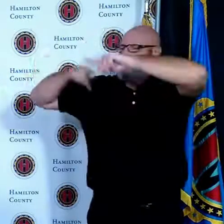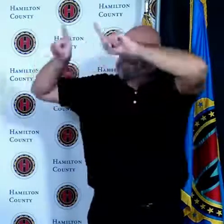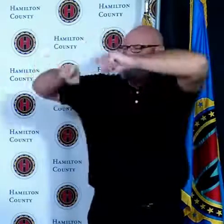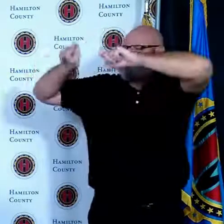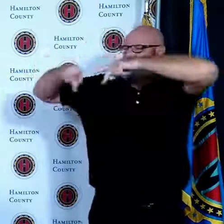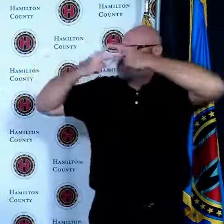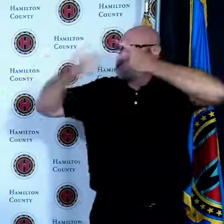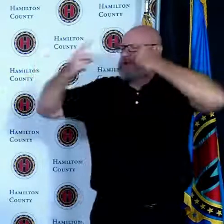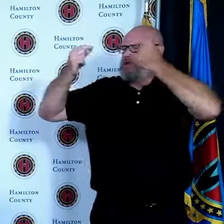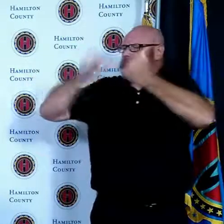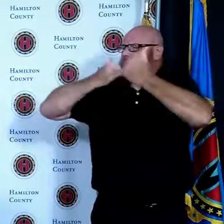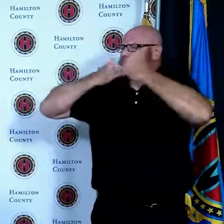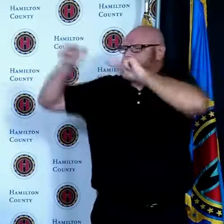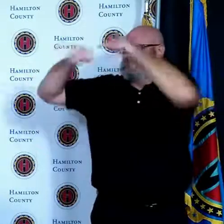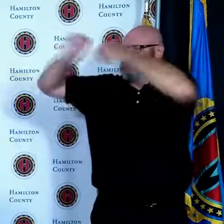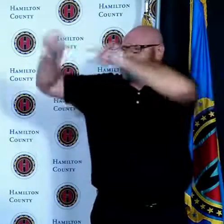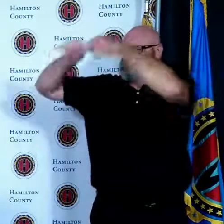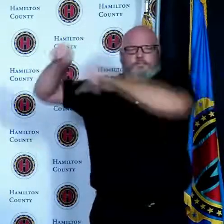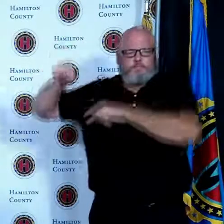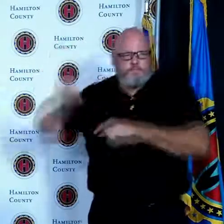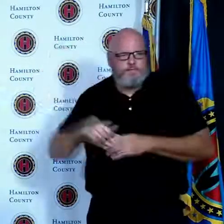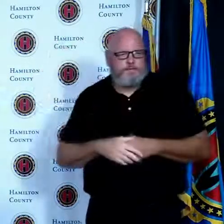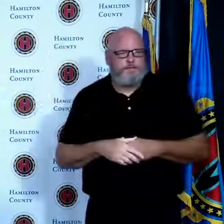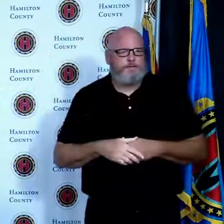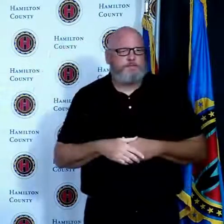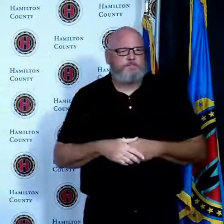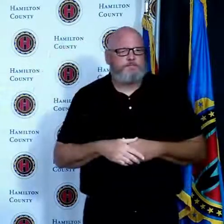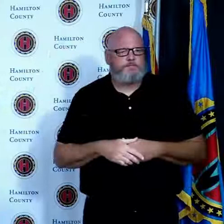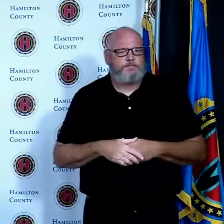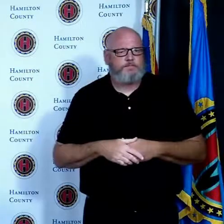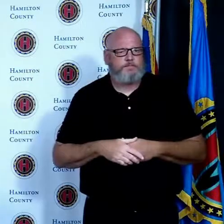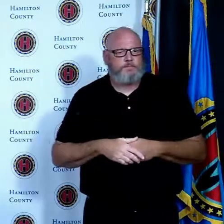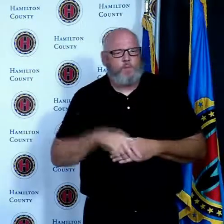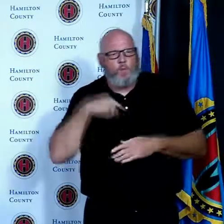who are over 65 front line workers and vulnerable individuals